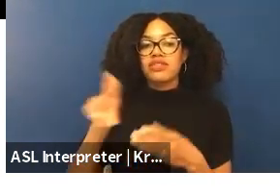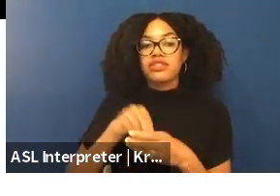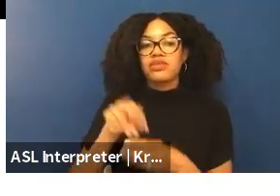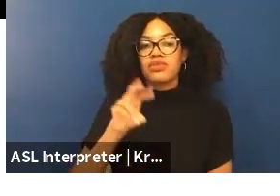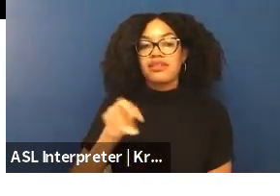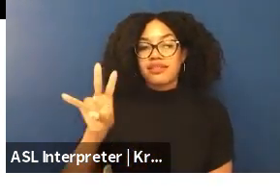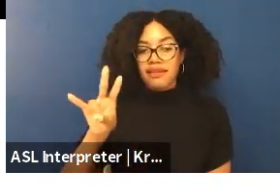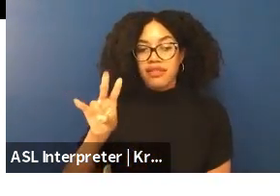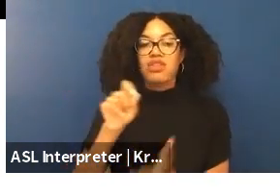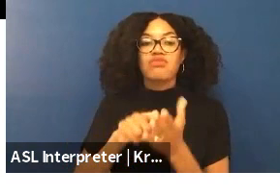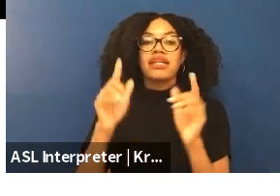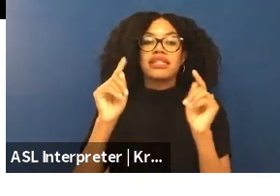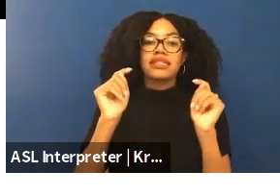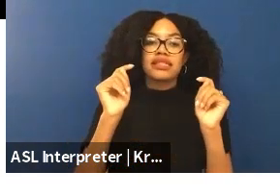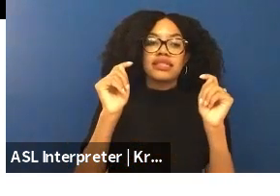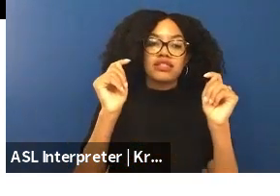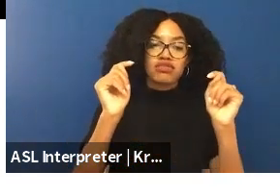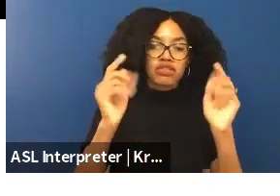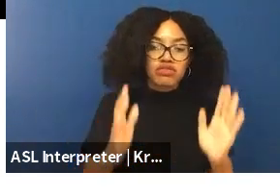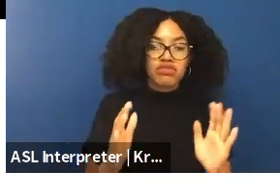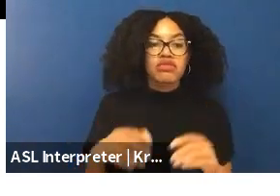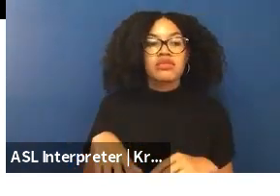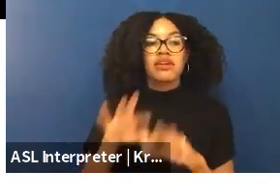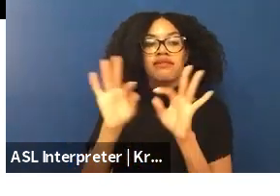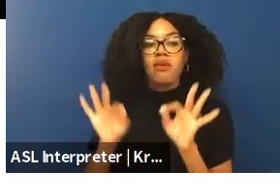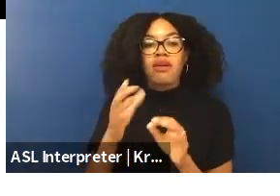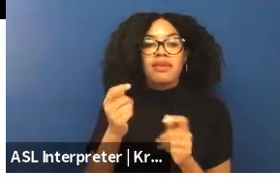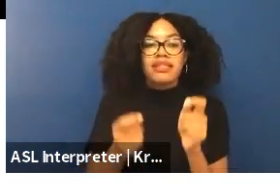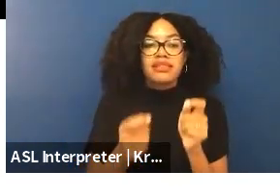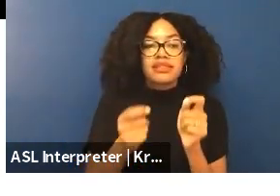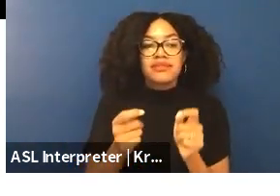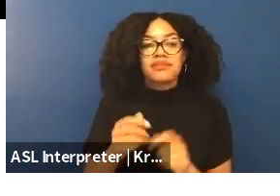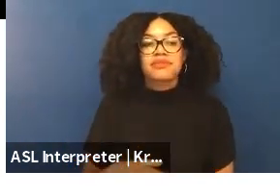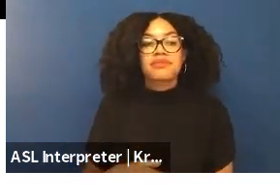has worked directly with Walden capstone students as staff and faculty at residencies.